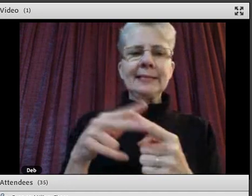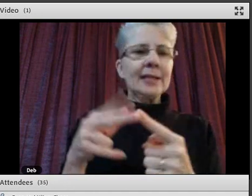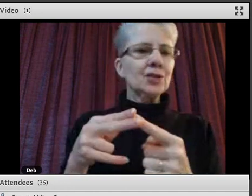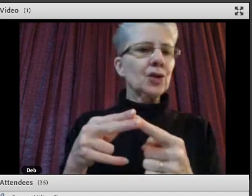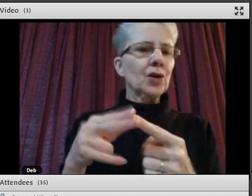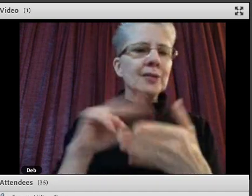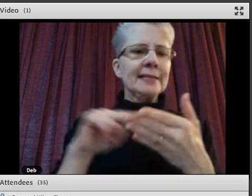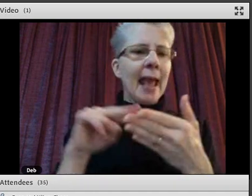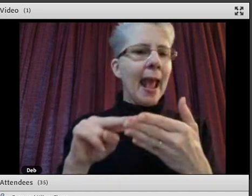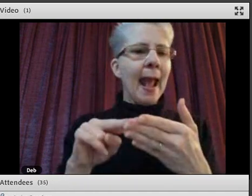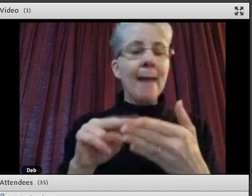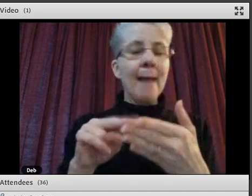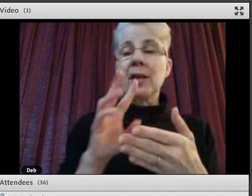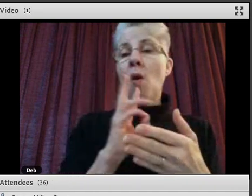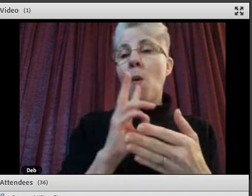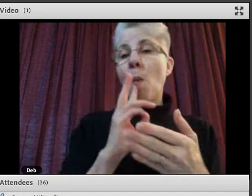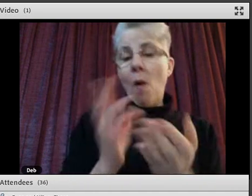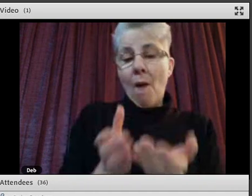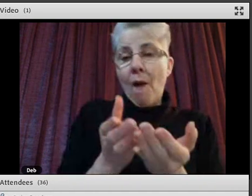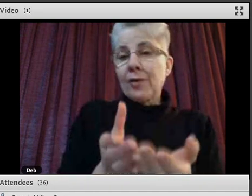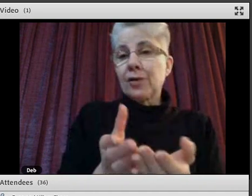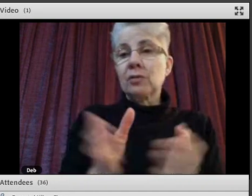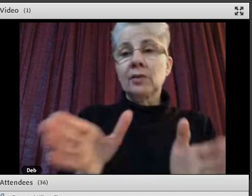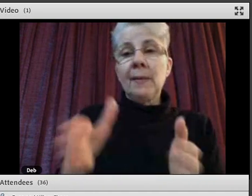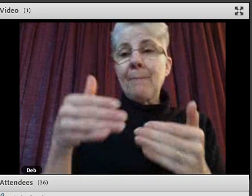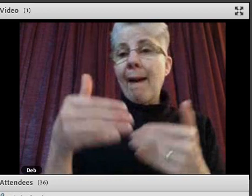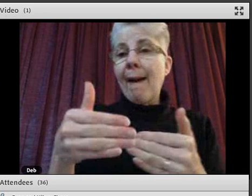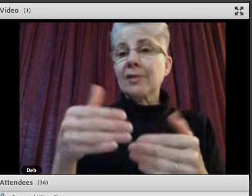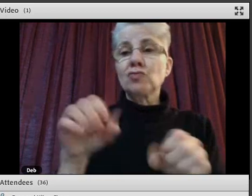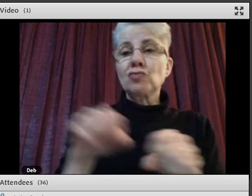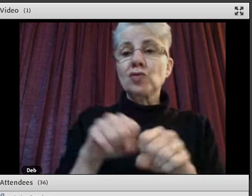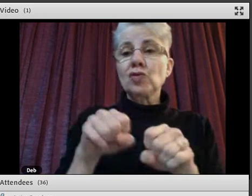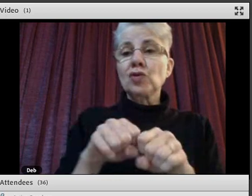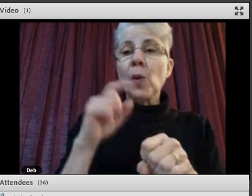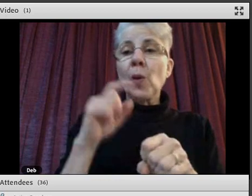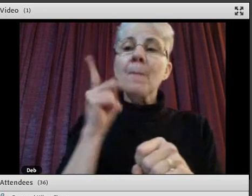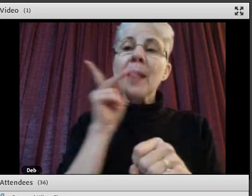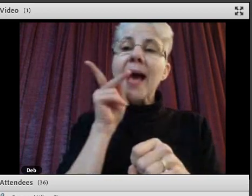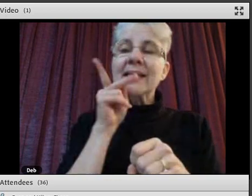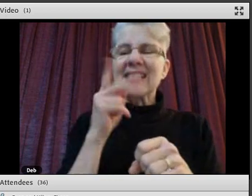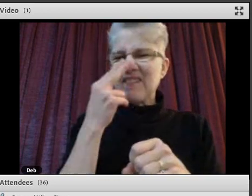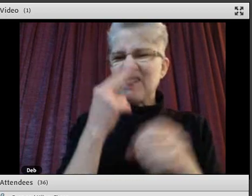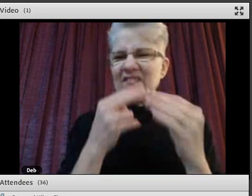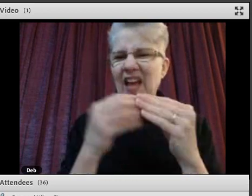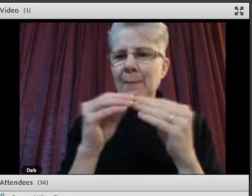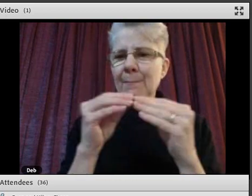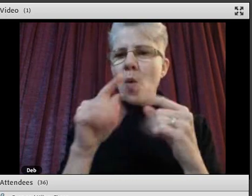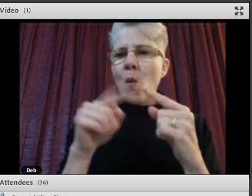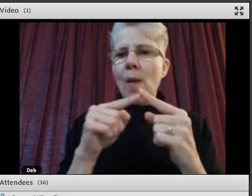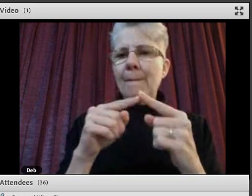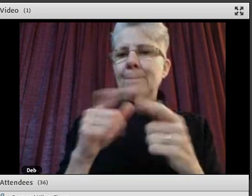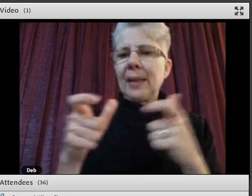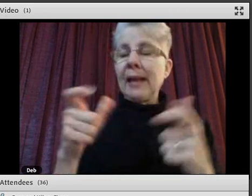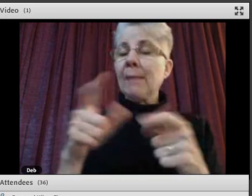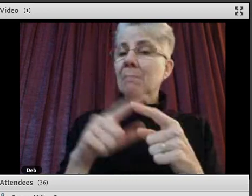rubber bands, and some water to put it in. It can be like a little plastic shoe box, even. It's more fun when it's bigger.